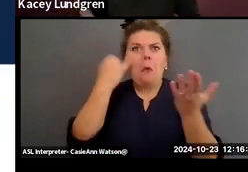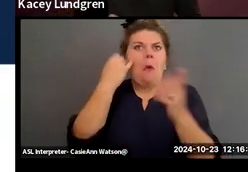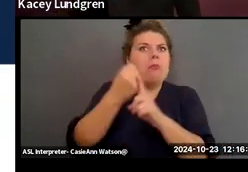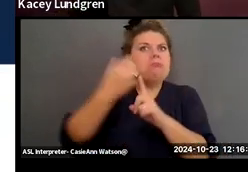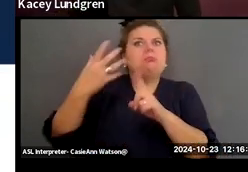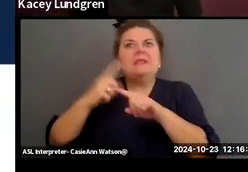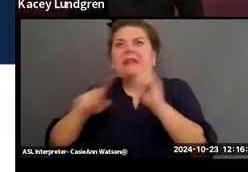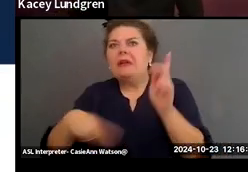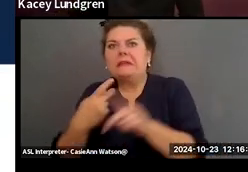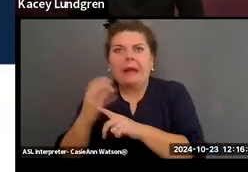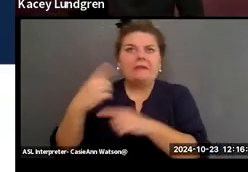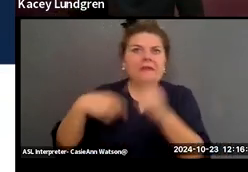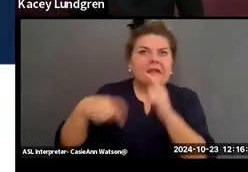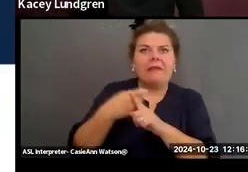completely independent and separate.